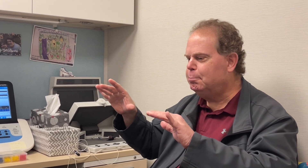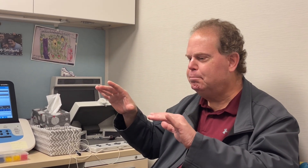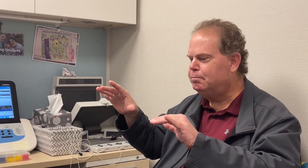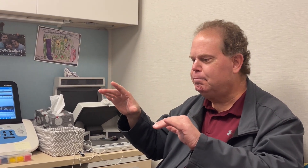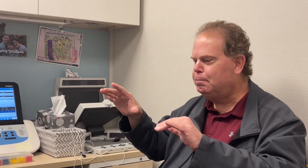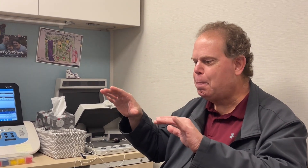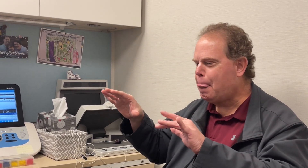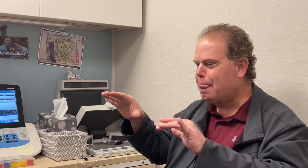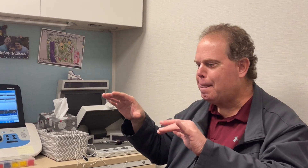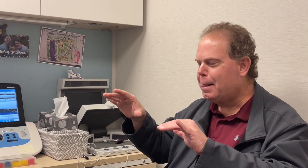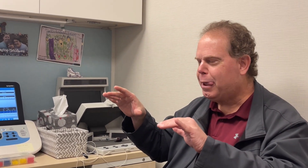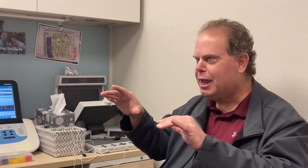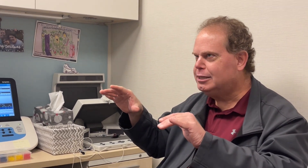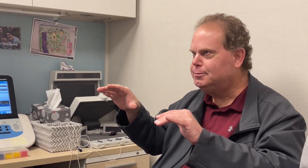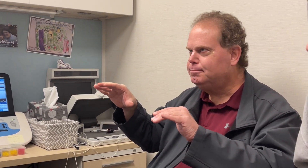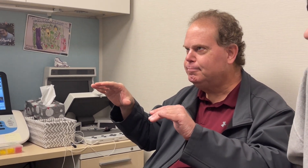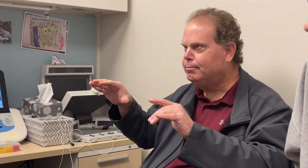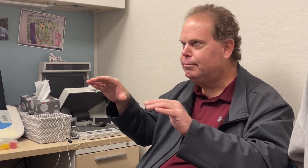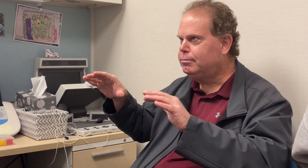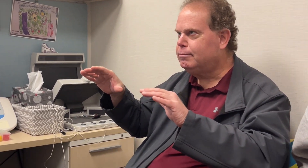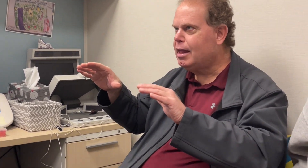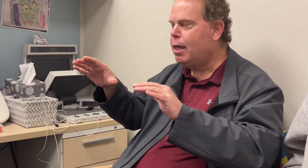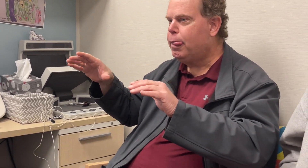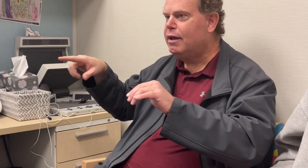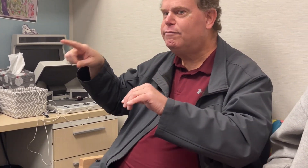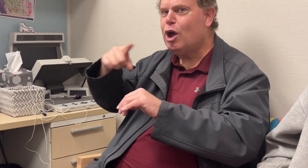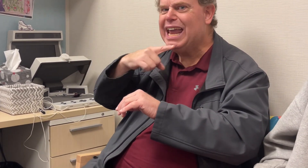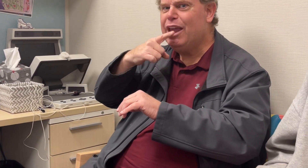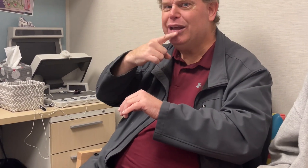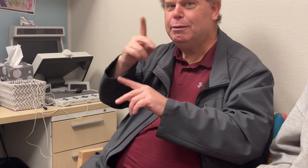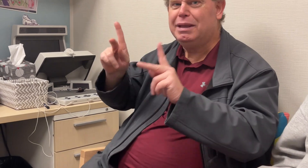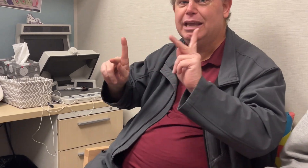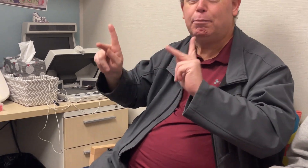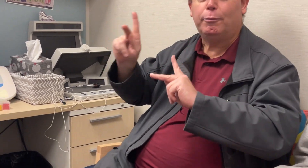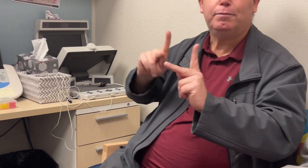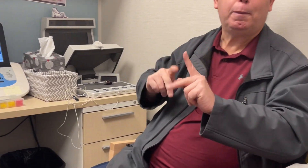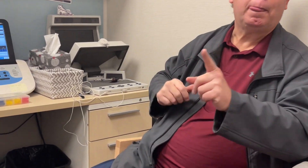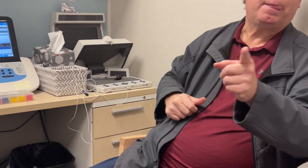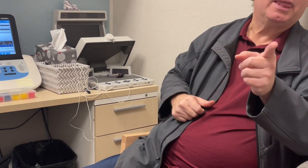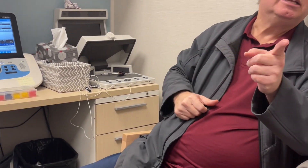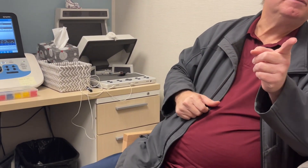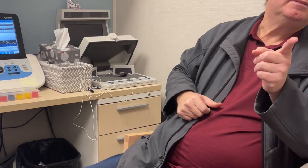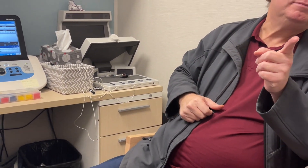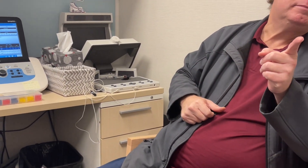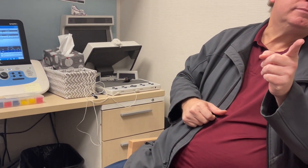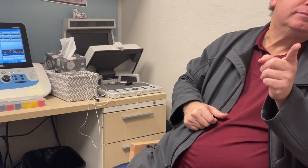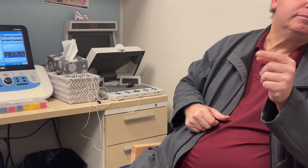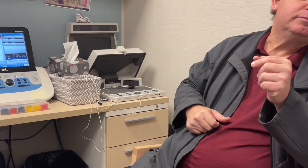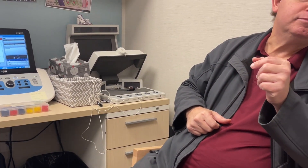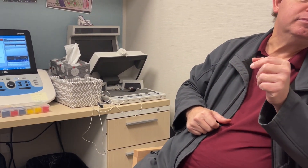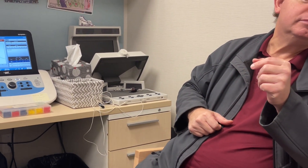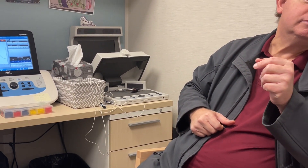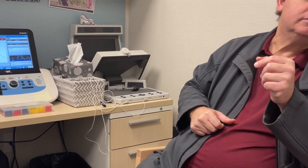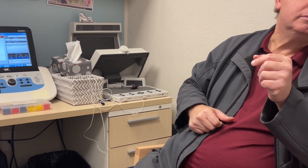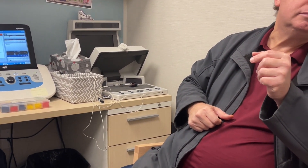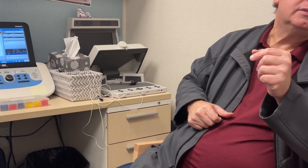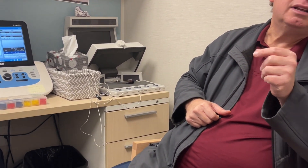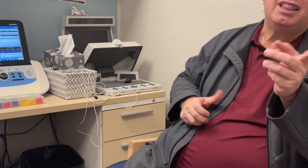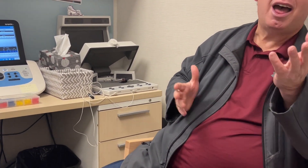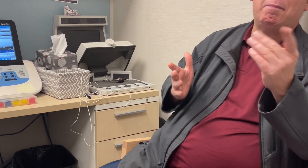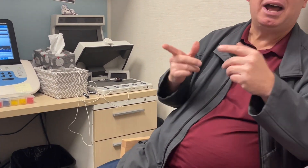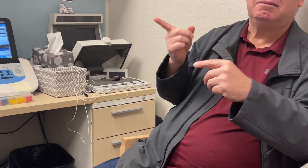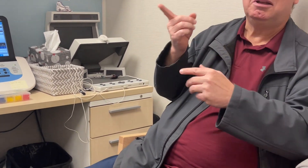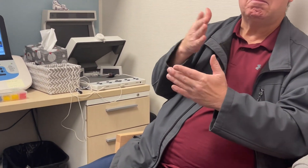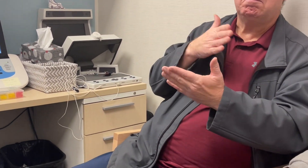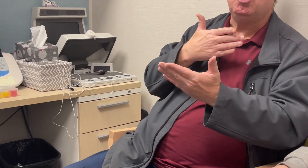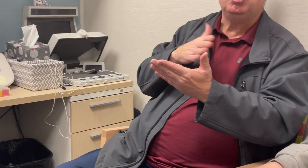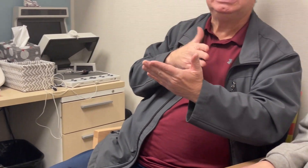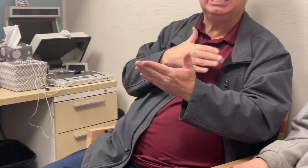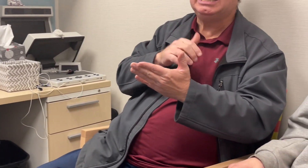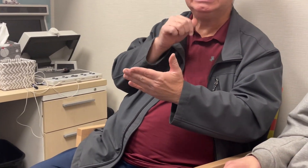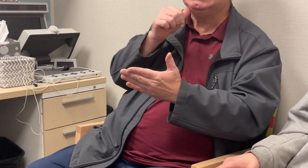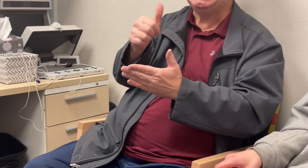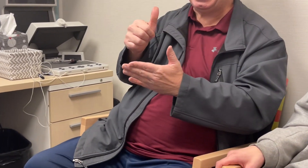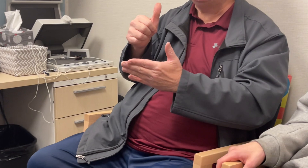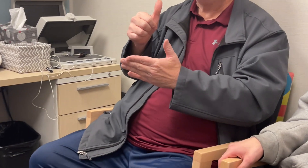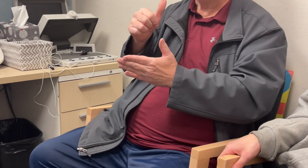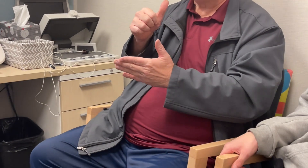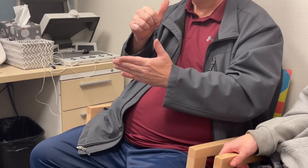um for hearing people I can't put on music if you want to hear about mve but that's not it's going